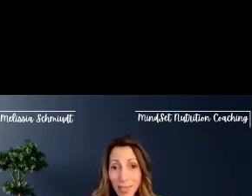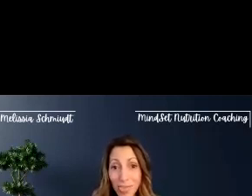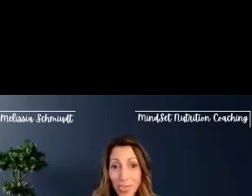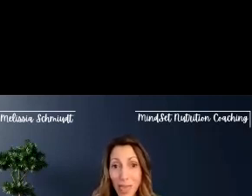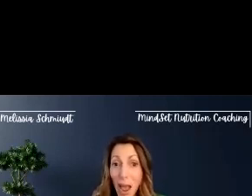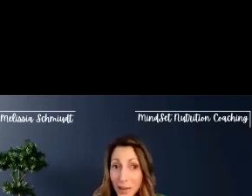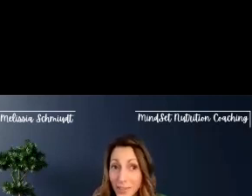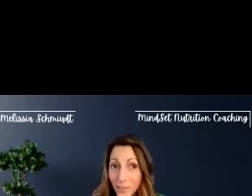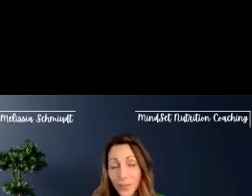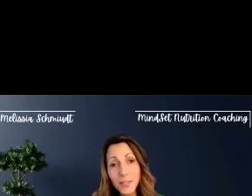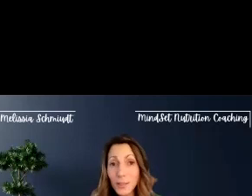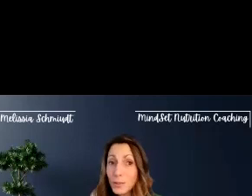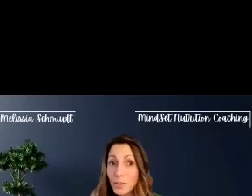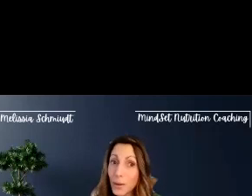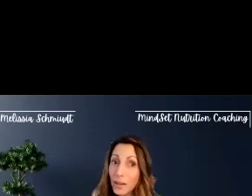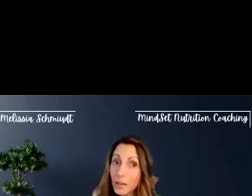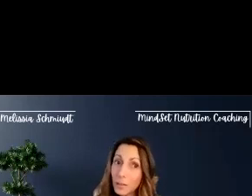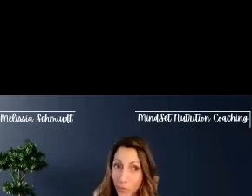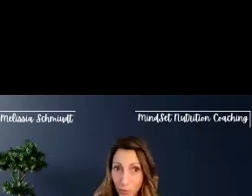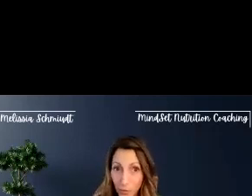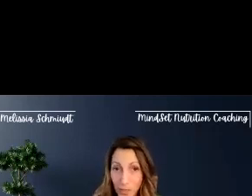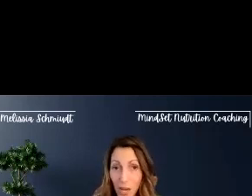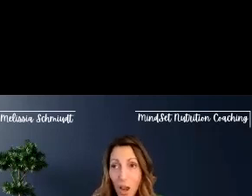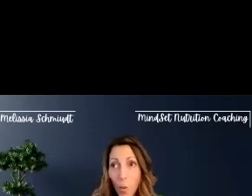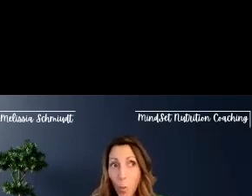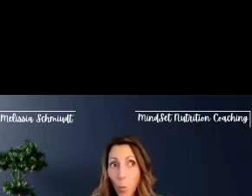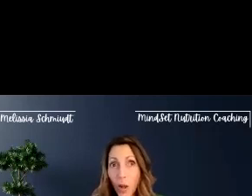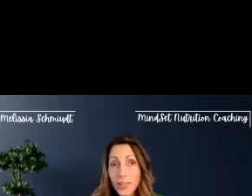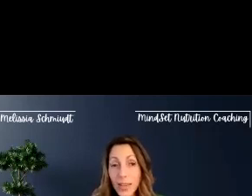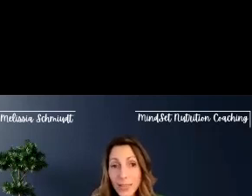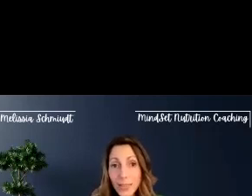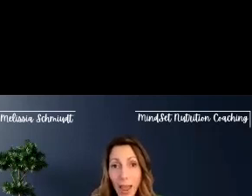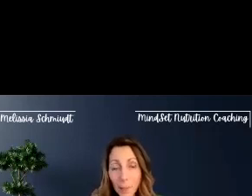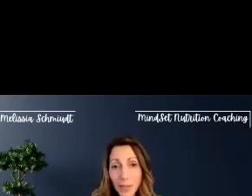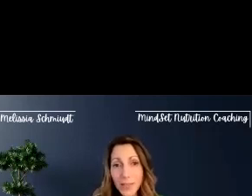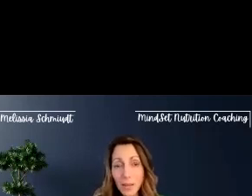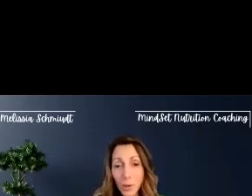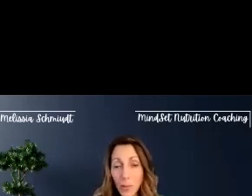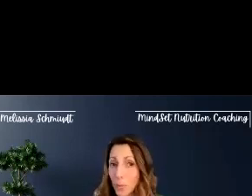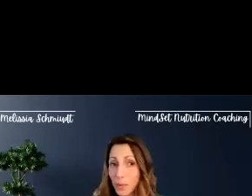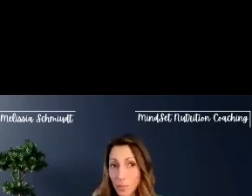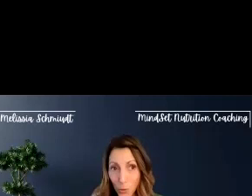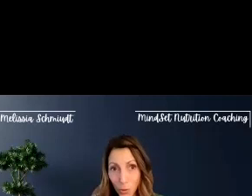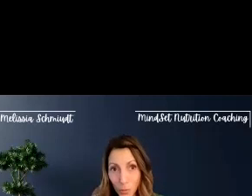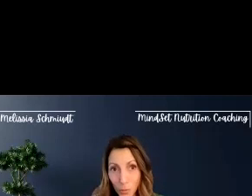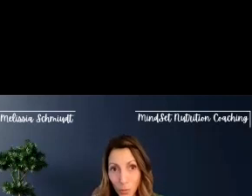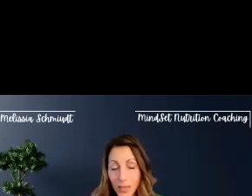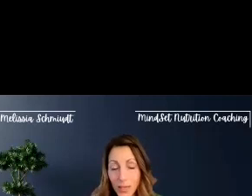isn't that different than losing weight before 50. What tends to happen is that people blame their hormones.